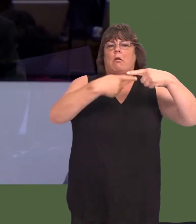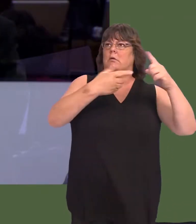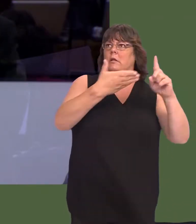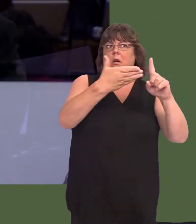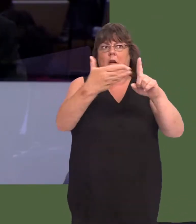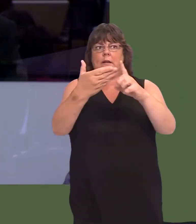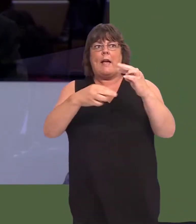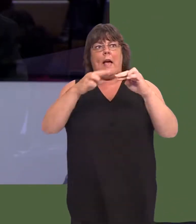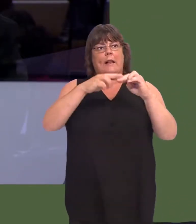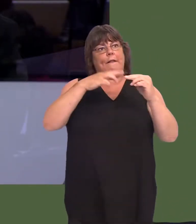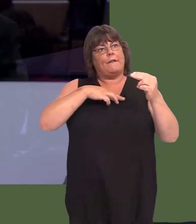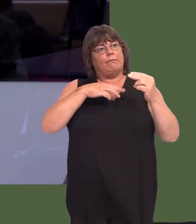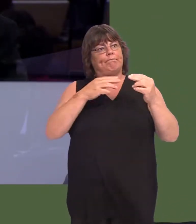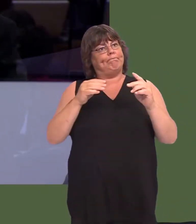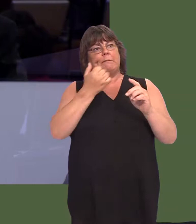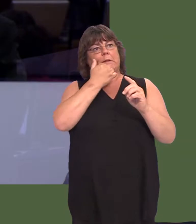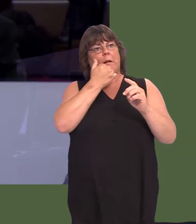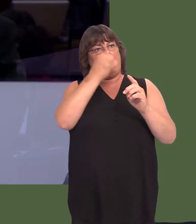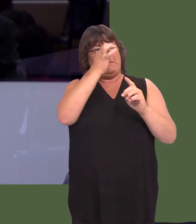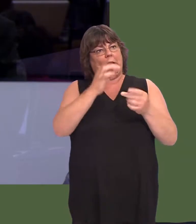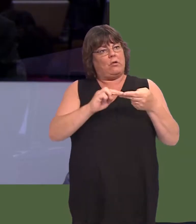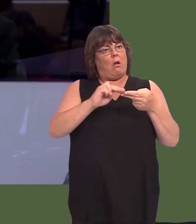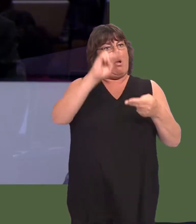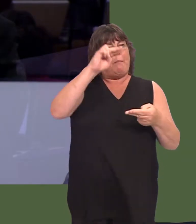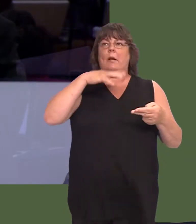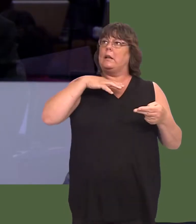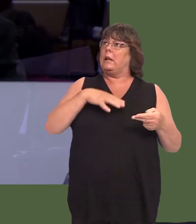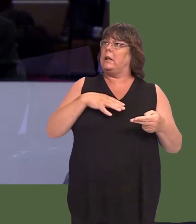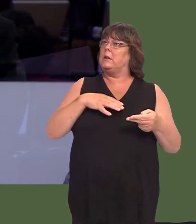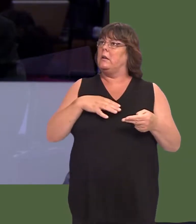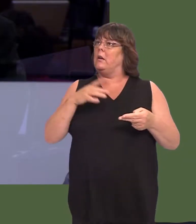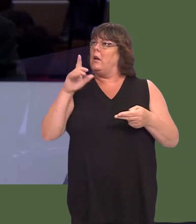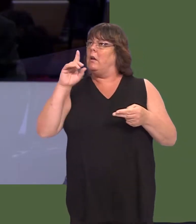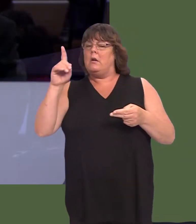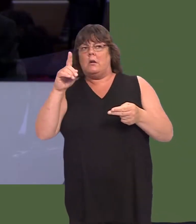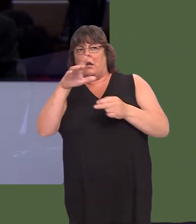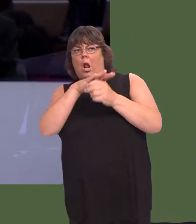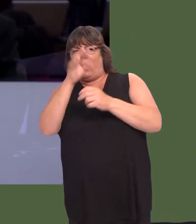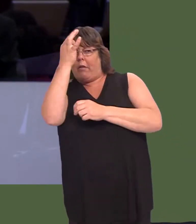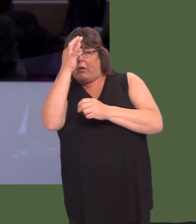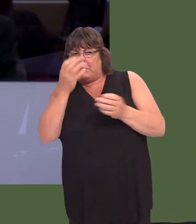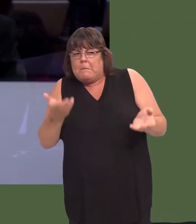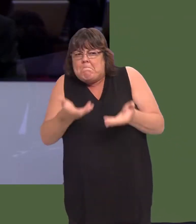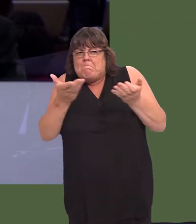to be increased, what incentive will there be for underperforming councils to improve,